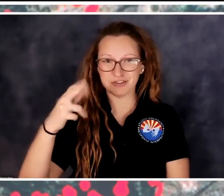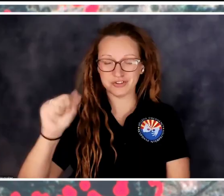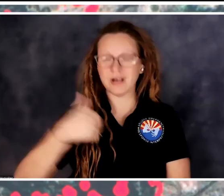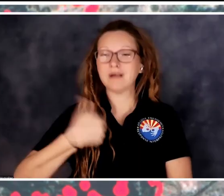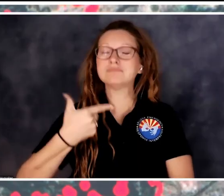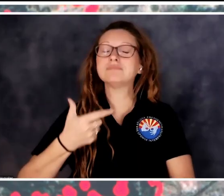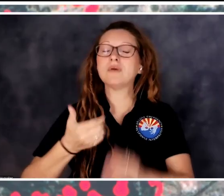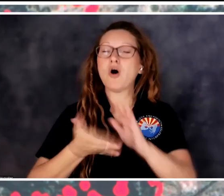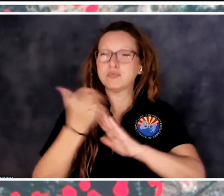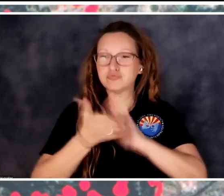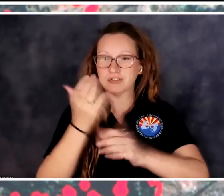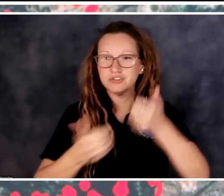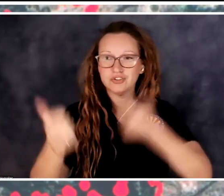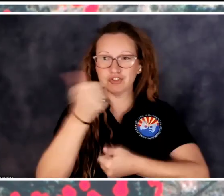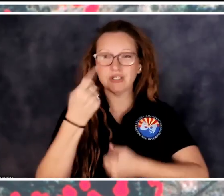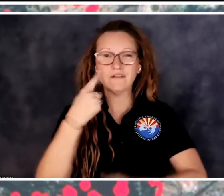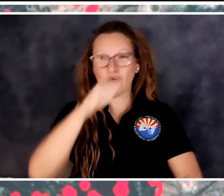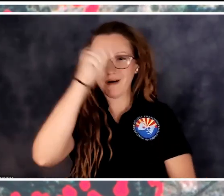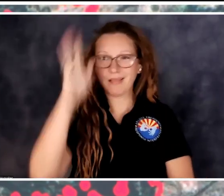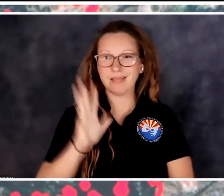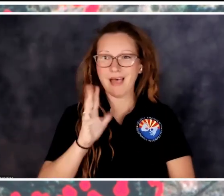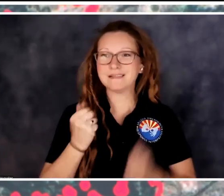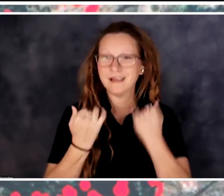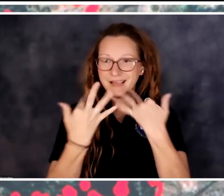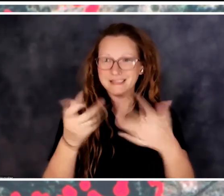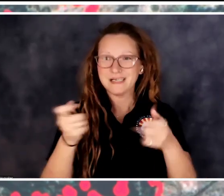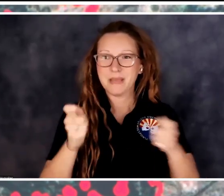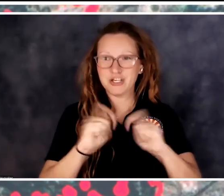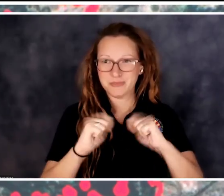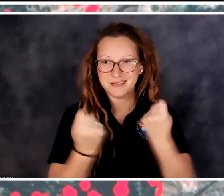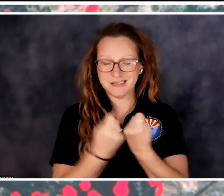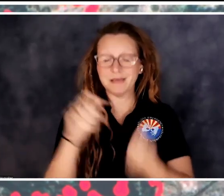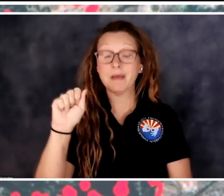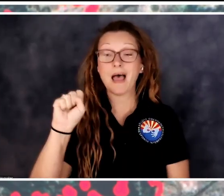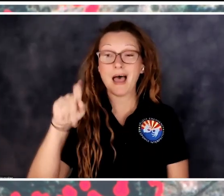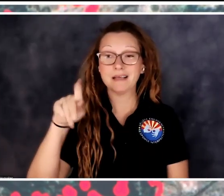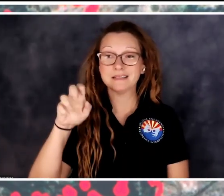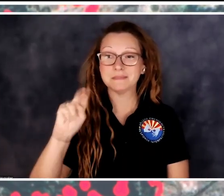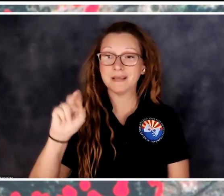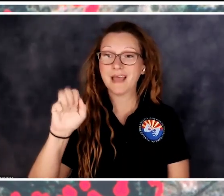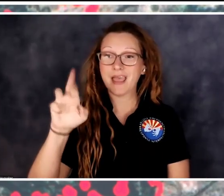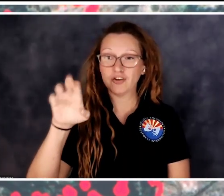Good morning, Brad Washa, one of the Operation Section Chiefs with the Alaska Incident Management Team